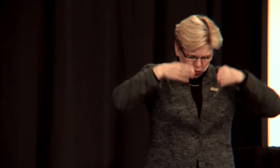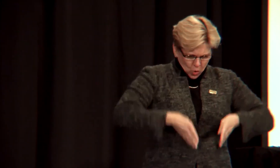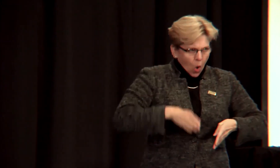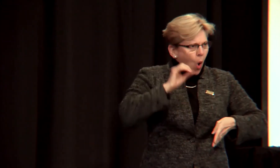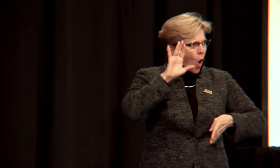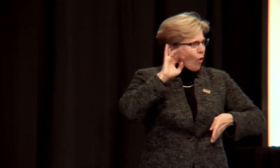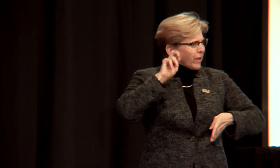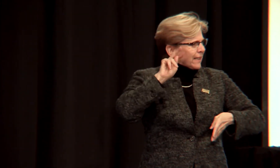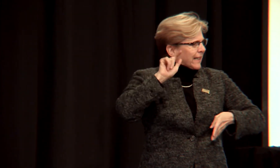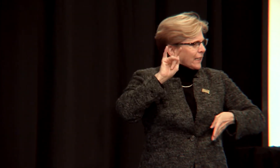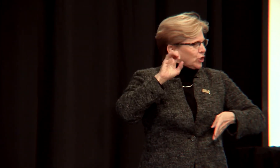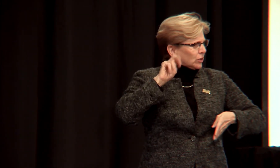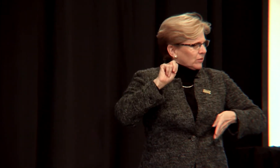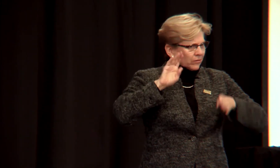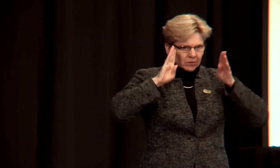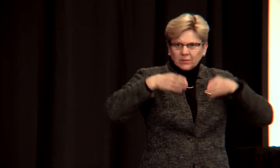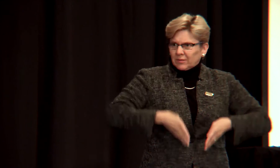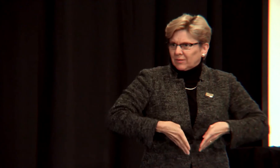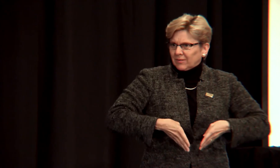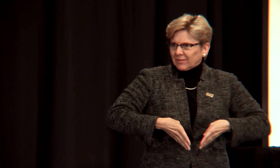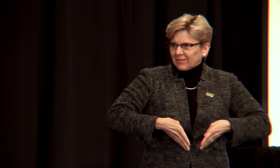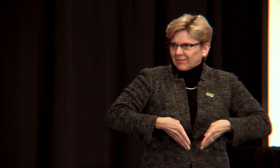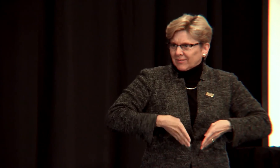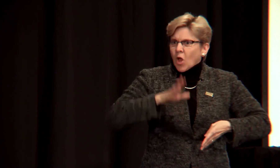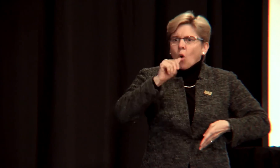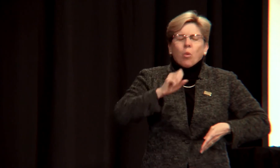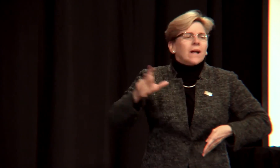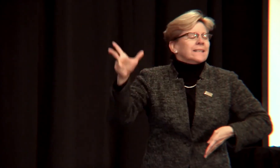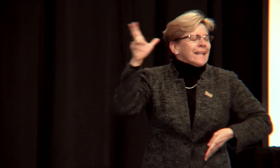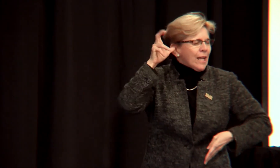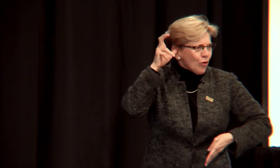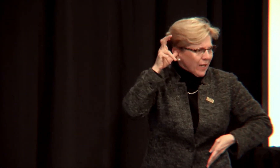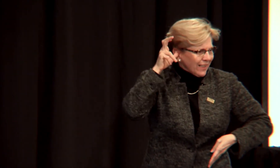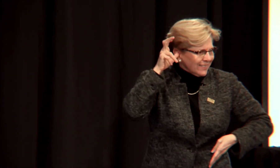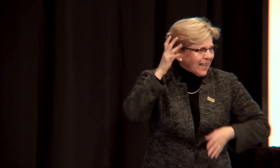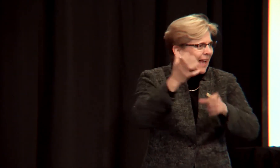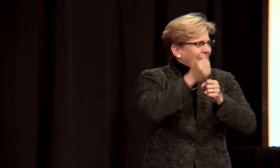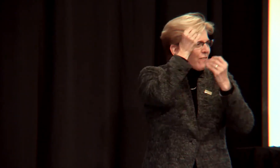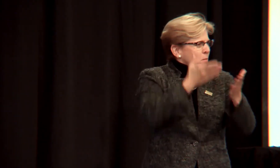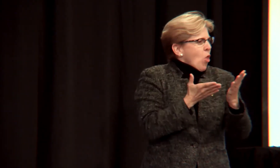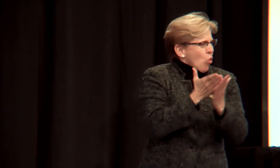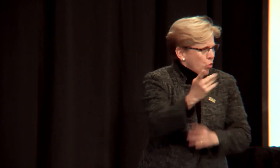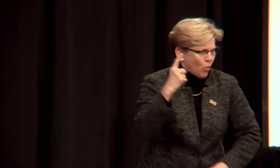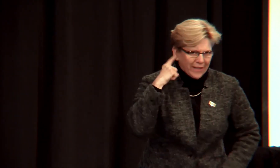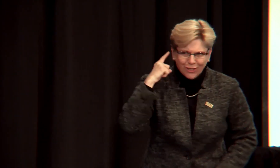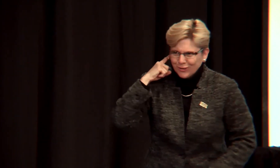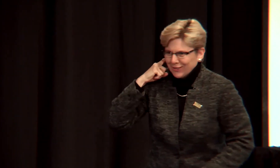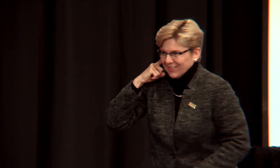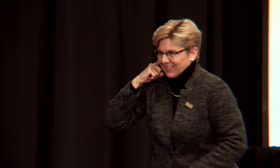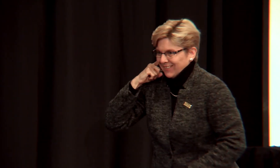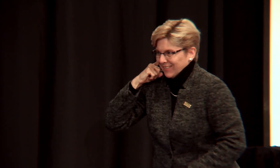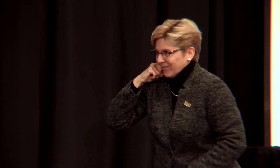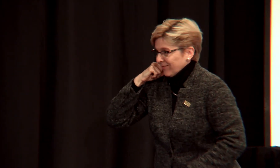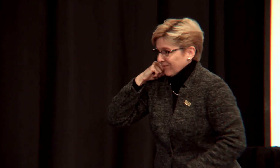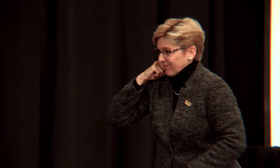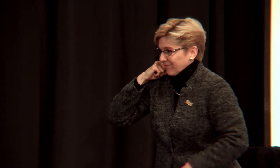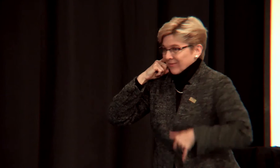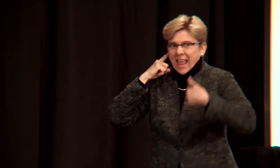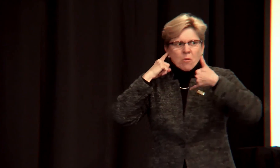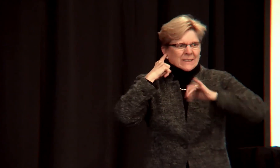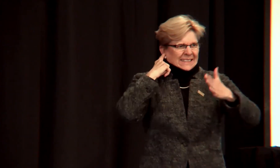very oriented towards sound. He was hearing getting information through his ears.